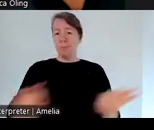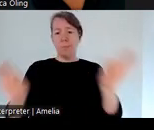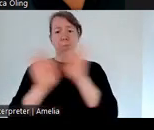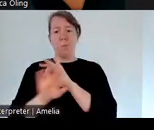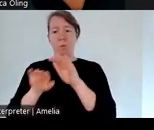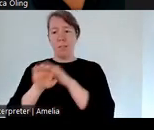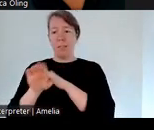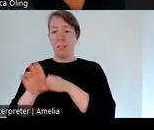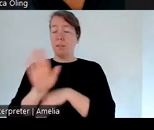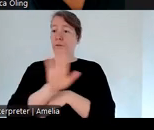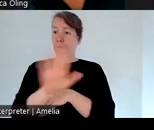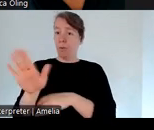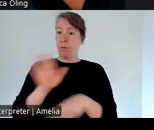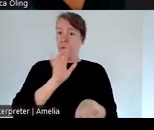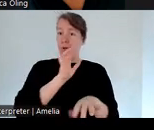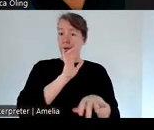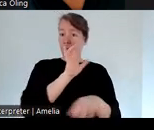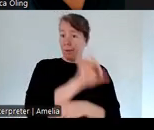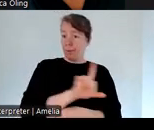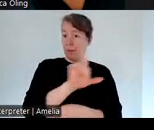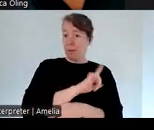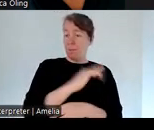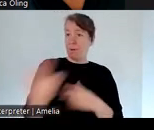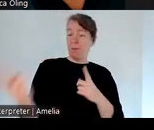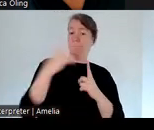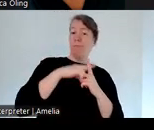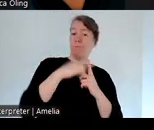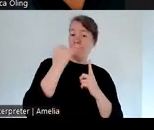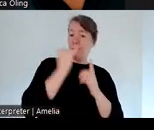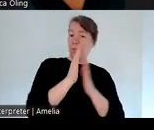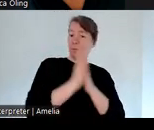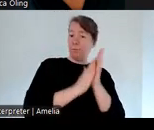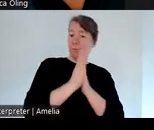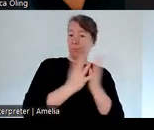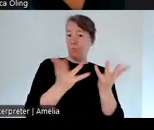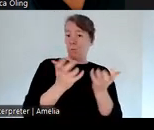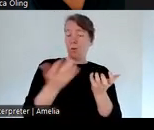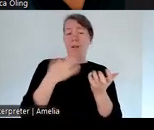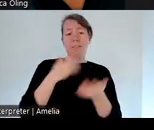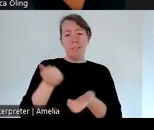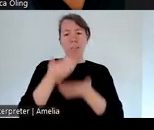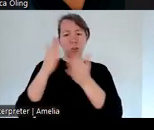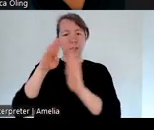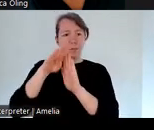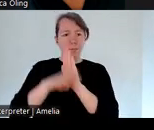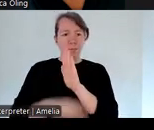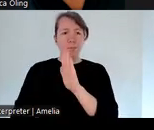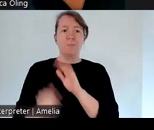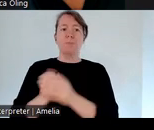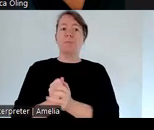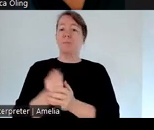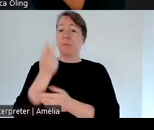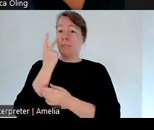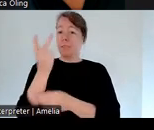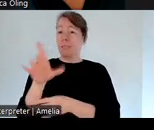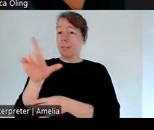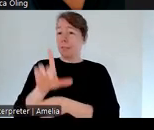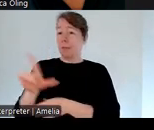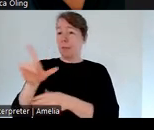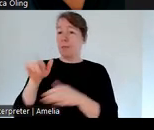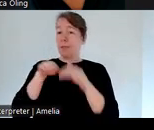if this is something you're interested in doing after hearing about our work. We looked at the Library Accessibility Alliance and the work that they're doing.